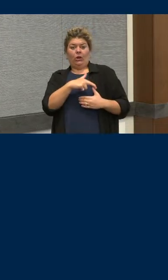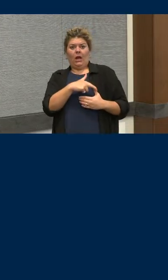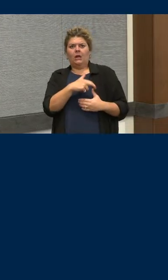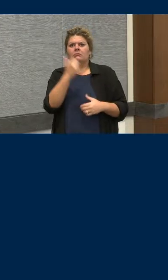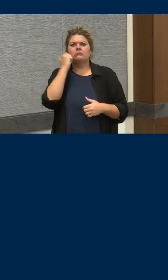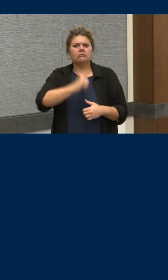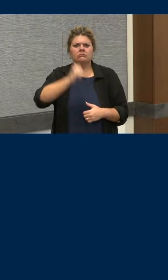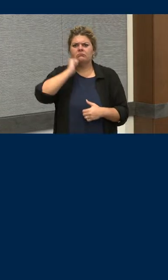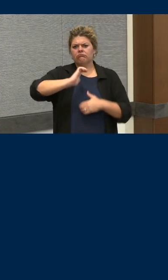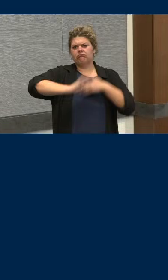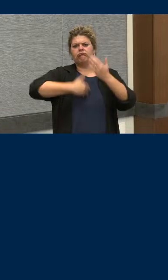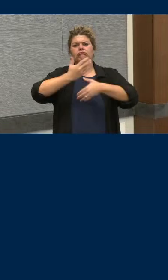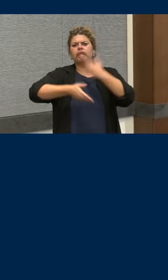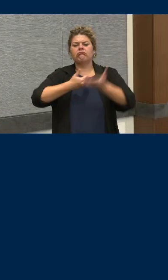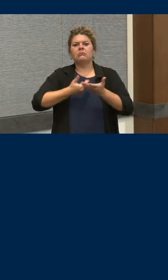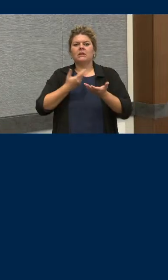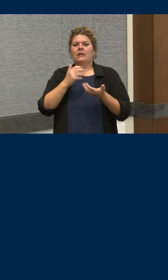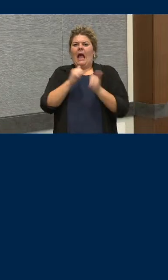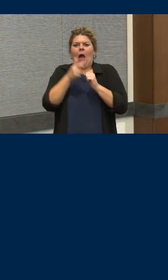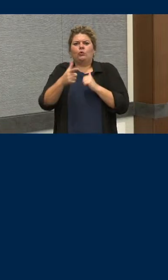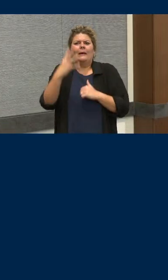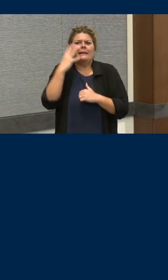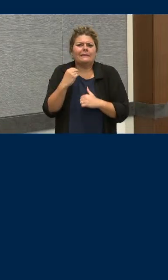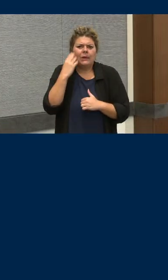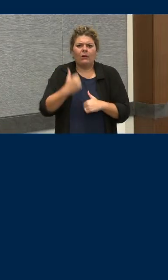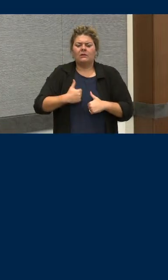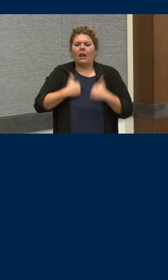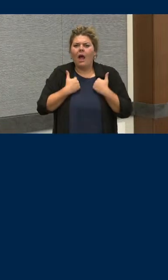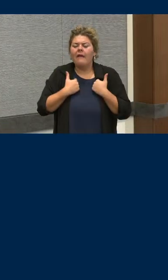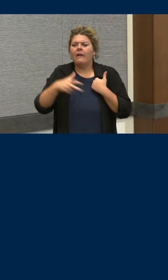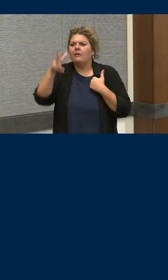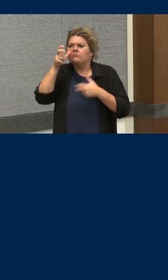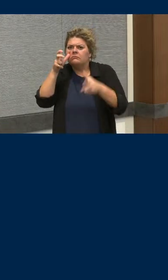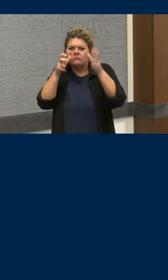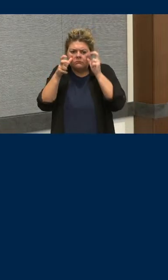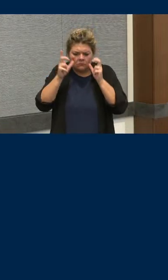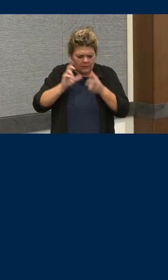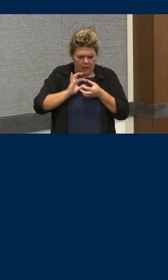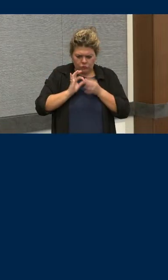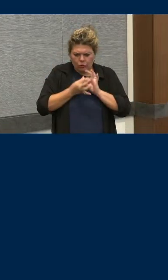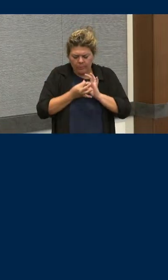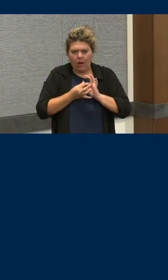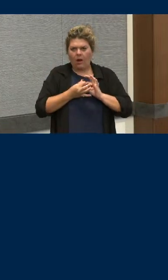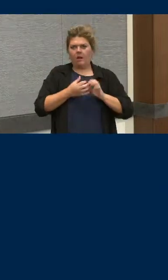understand, interpret, and